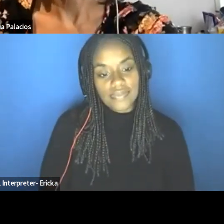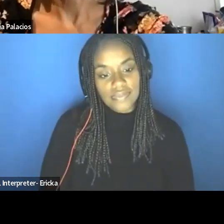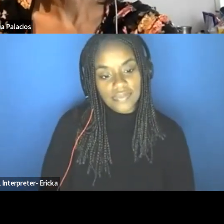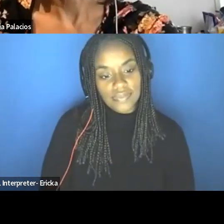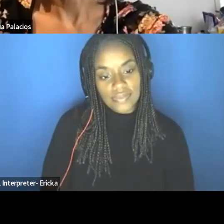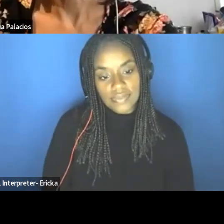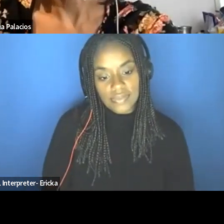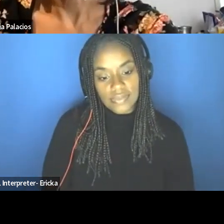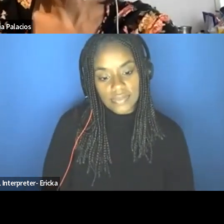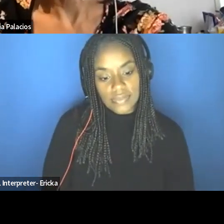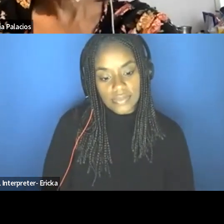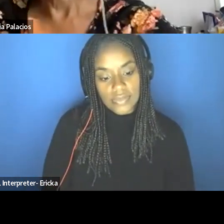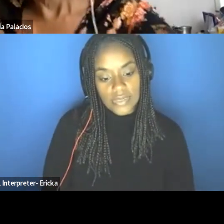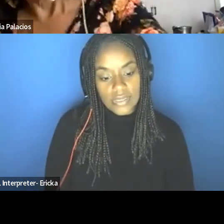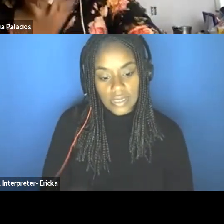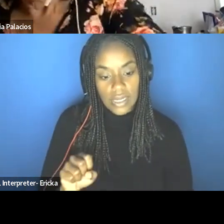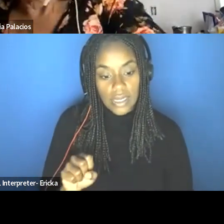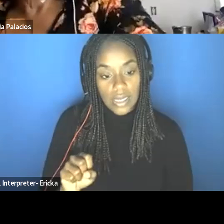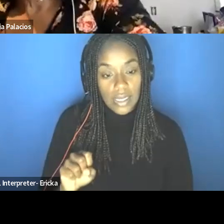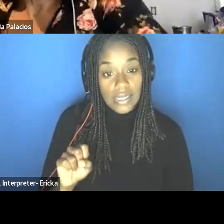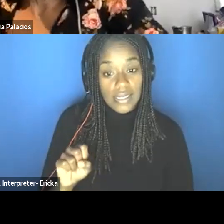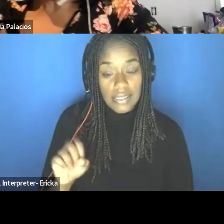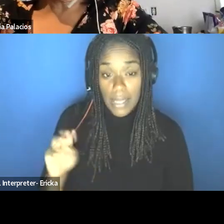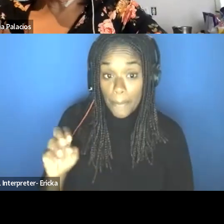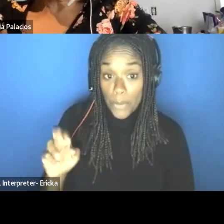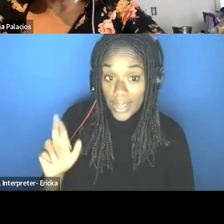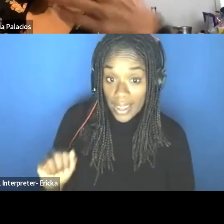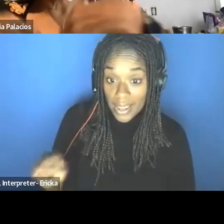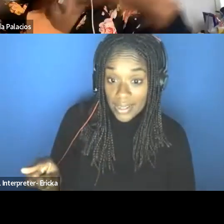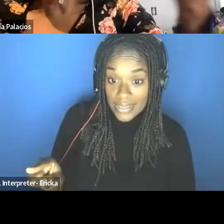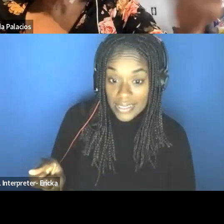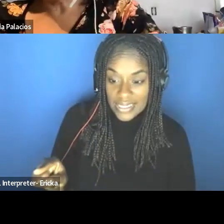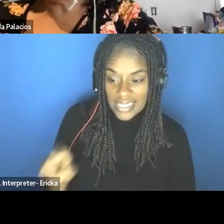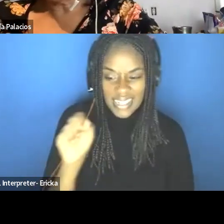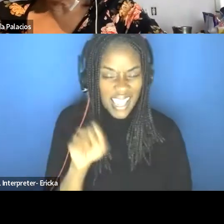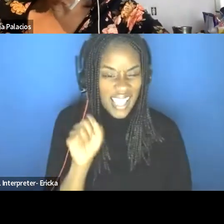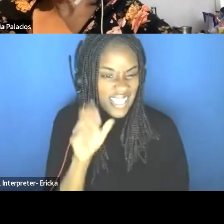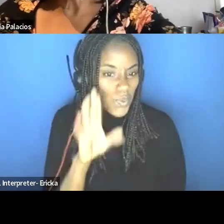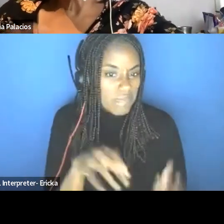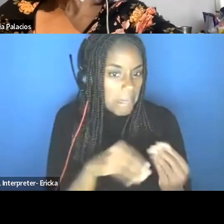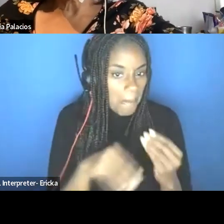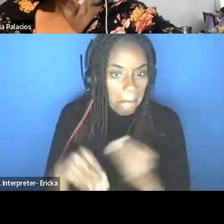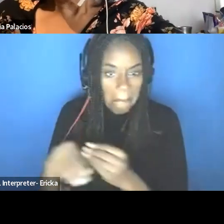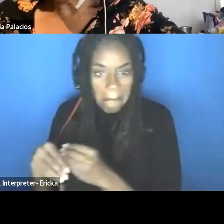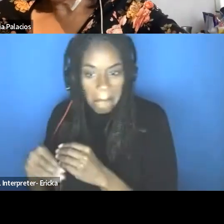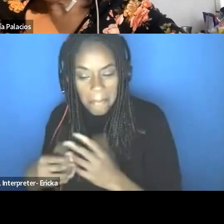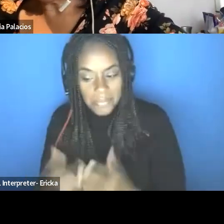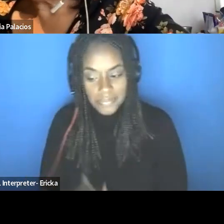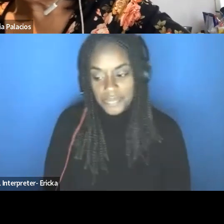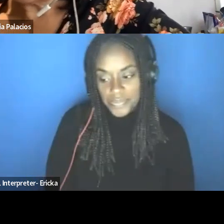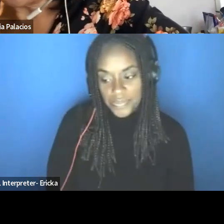That's just a suggestion. And Maria, did you have something you were going to add? Yes.